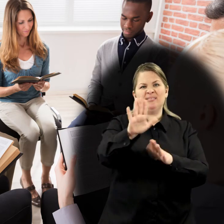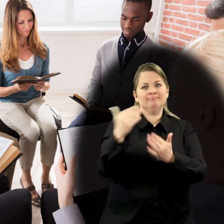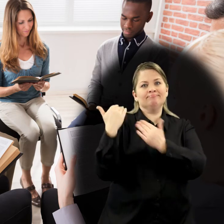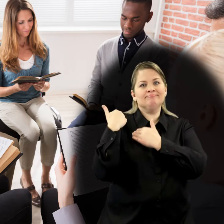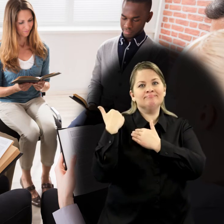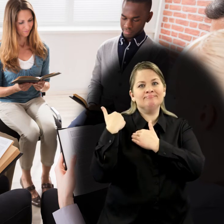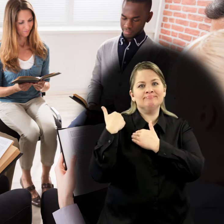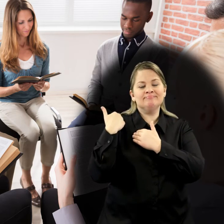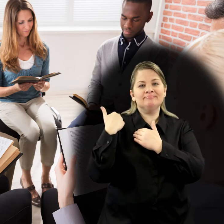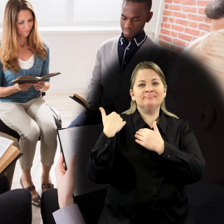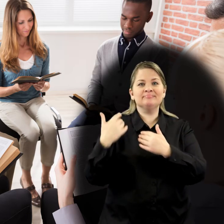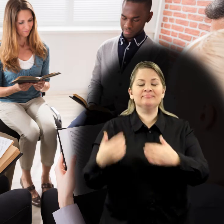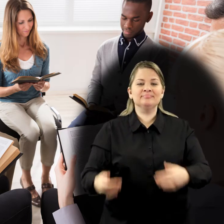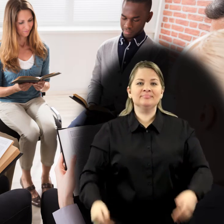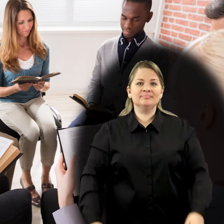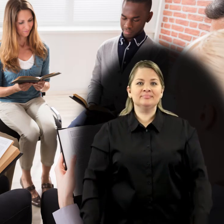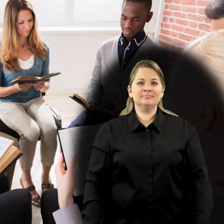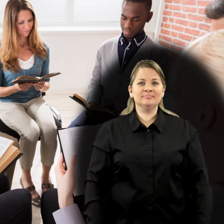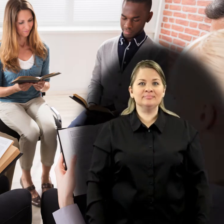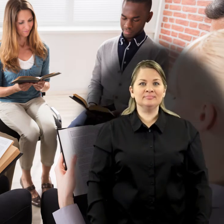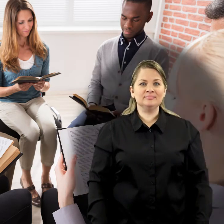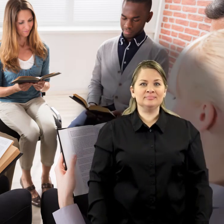is religious or personal.